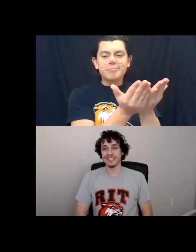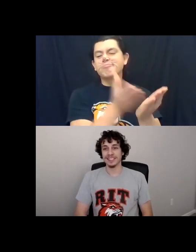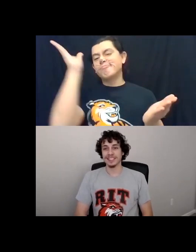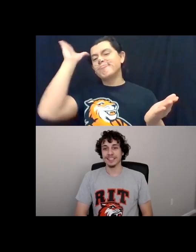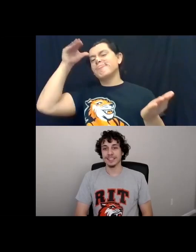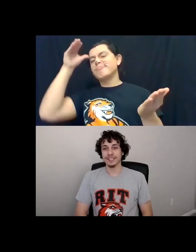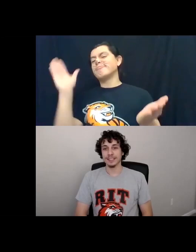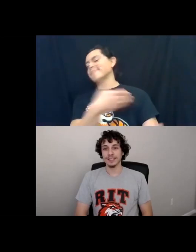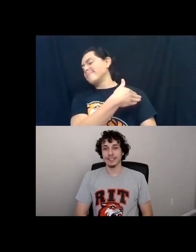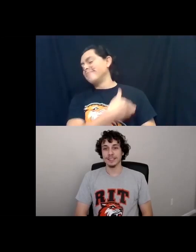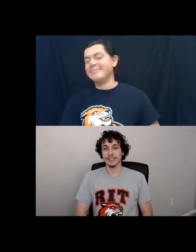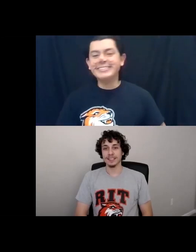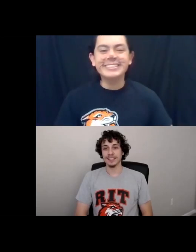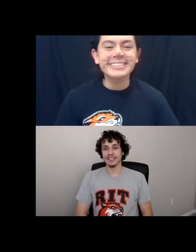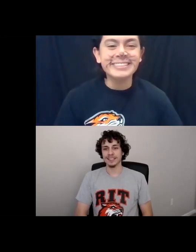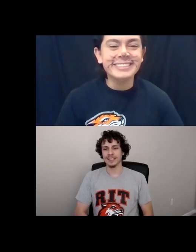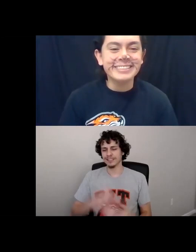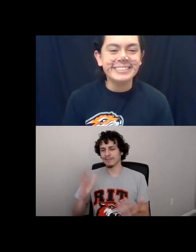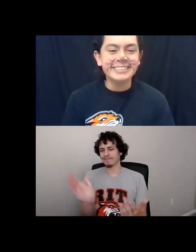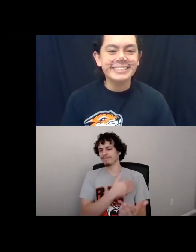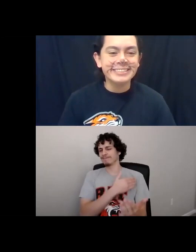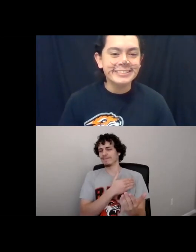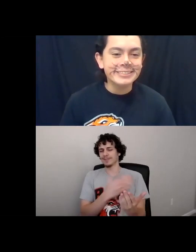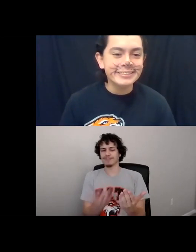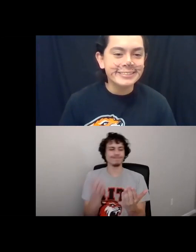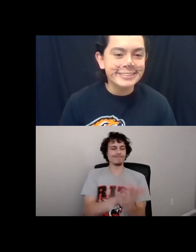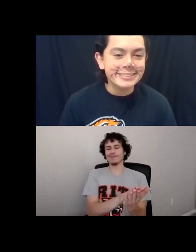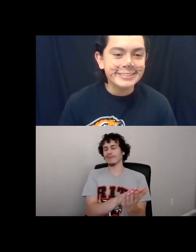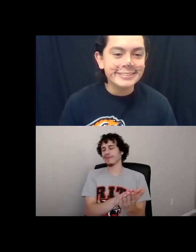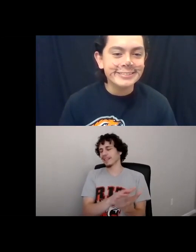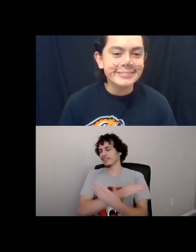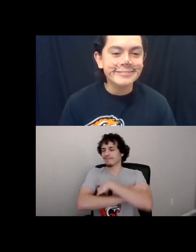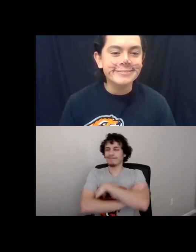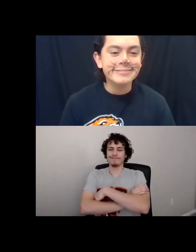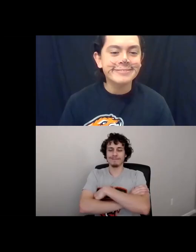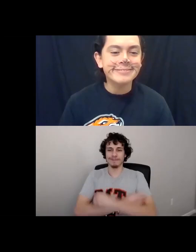Ronald: Reading a book? Nah, I’m too stubborn. Vladimir: Hmm, that book, nah. Nah, I'm closing that book, hmph.